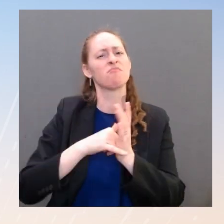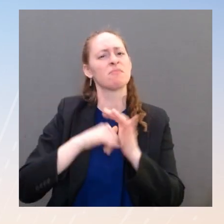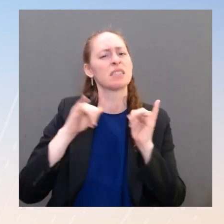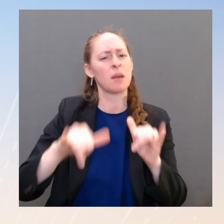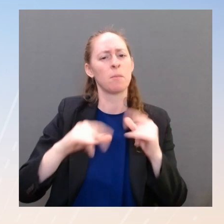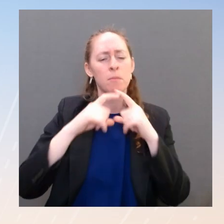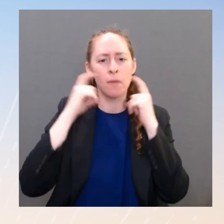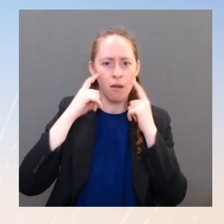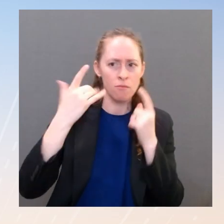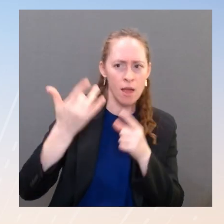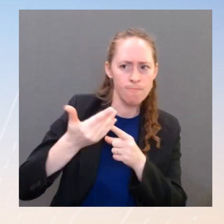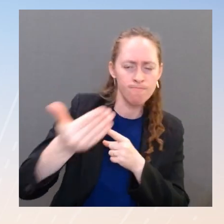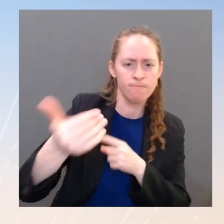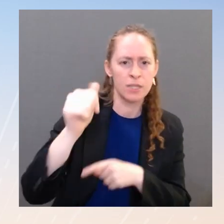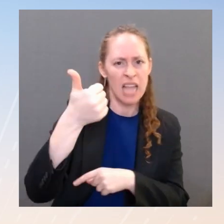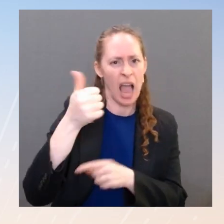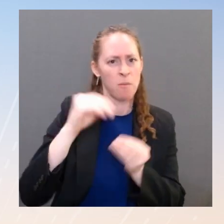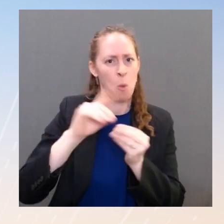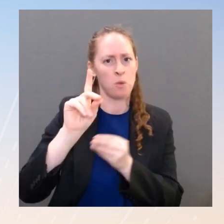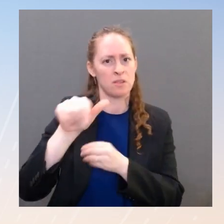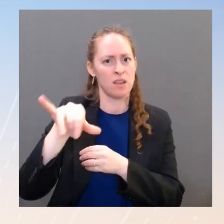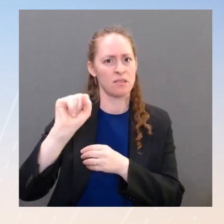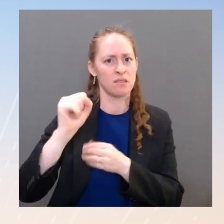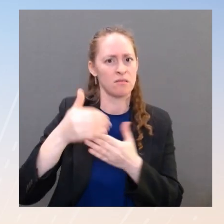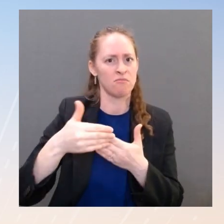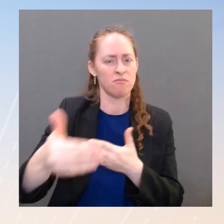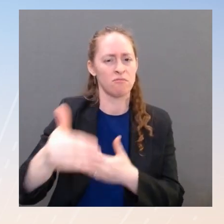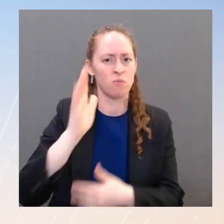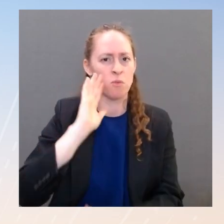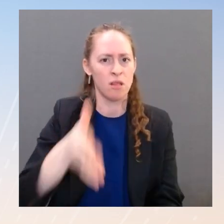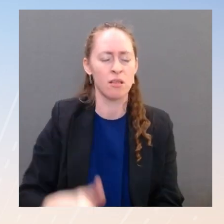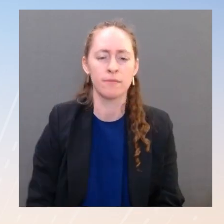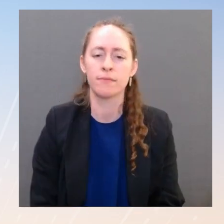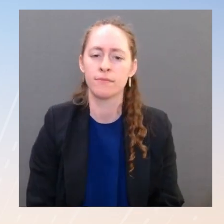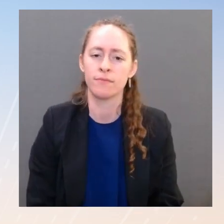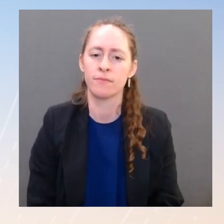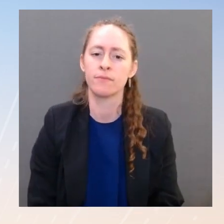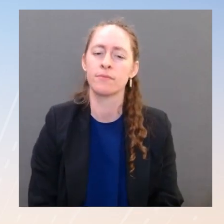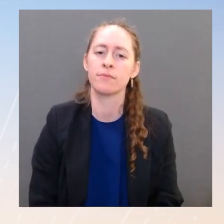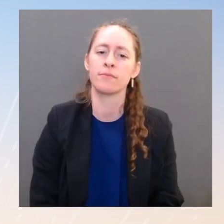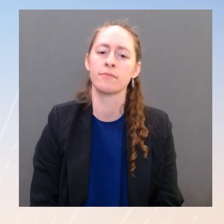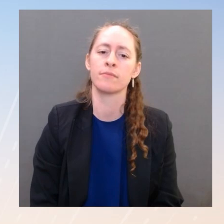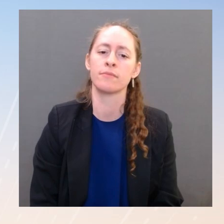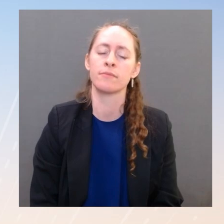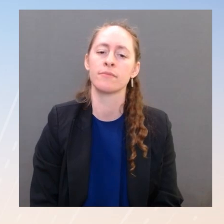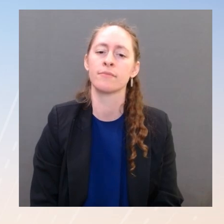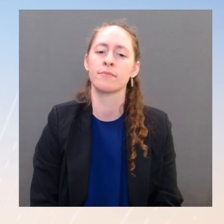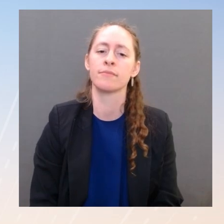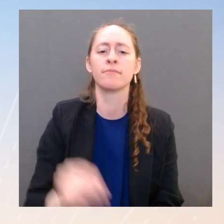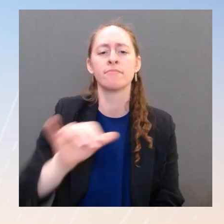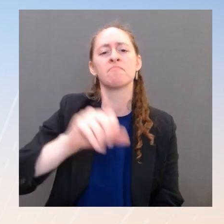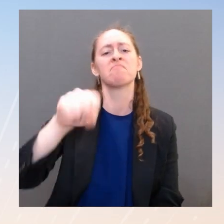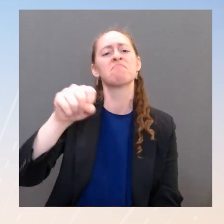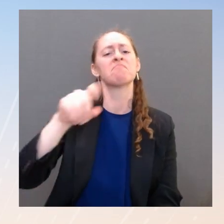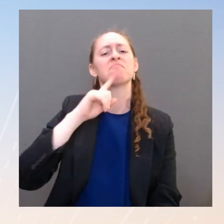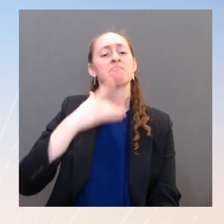And we, as noted, try to socially distance in meetings with the President, even as the Vice President. But I will check and see if there's any meetings